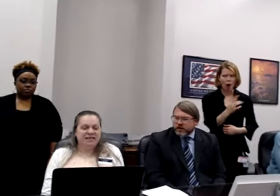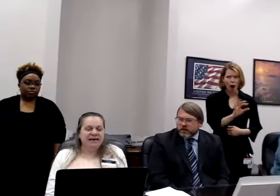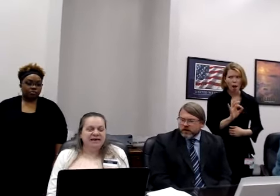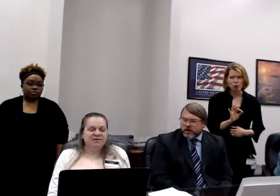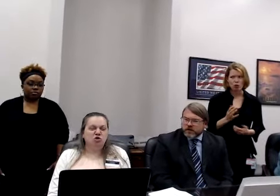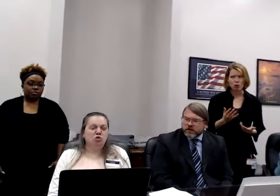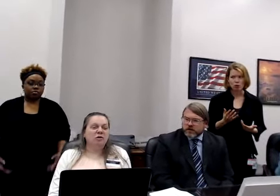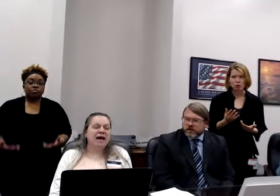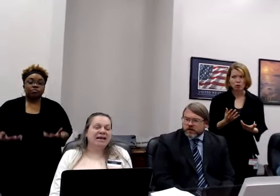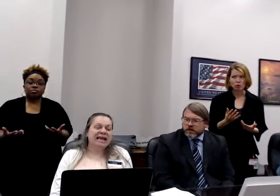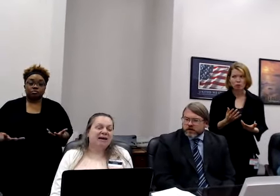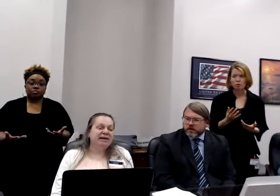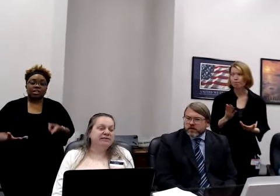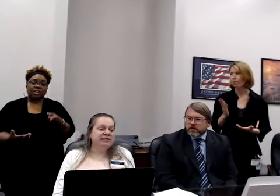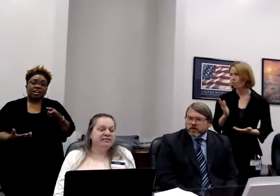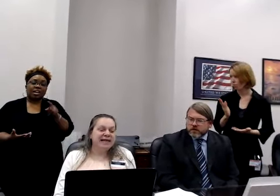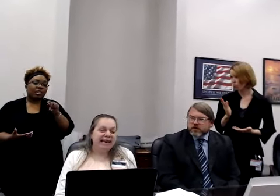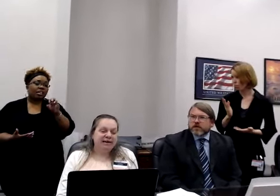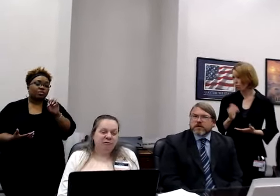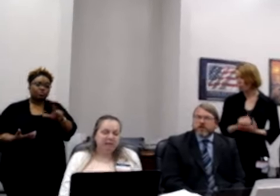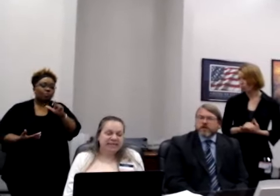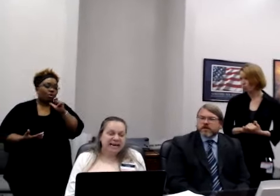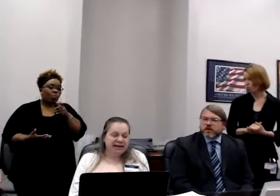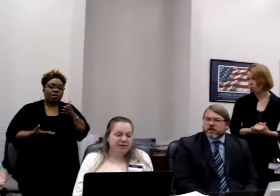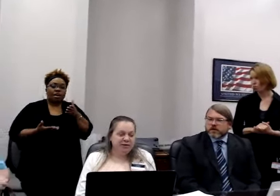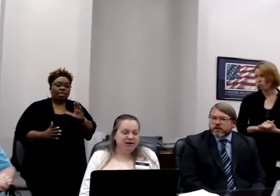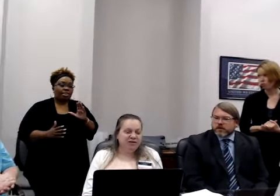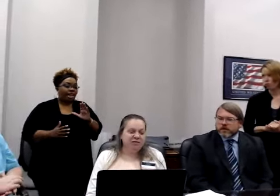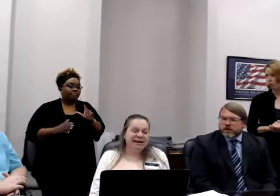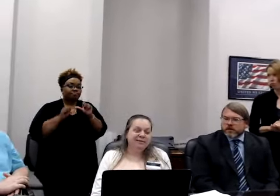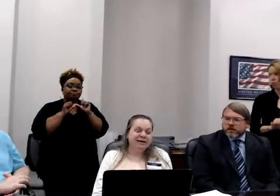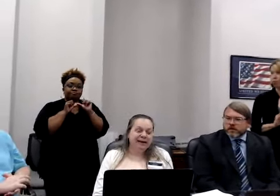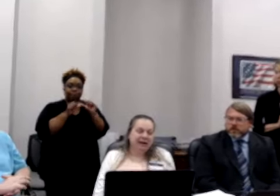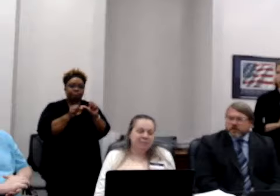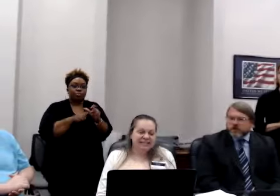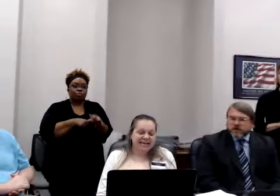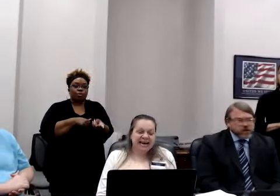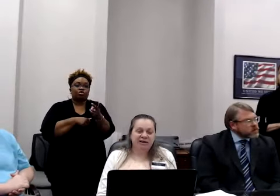The tool will not allow you to do that. It will tell you that you've made a mistake